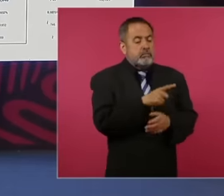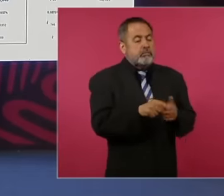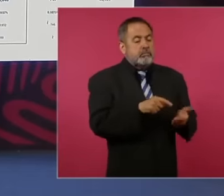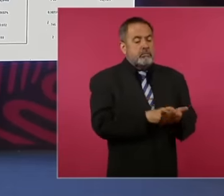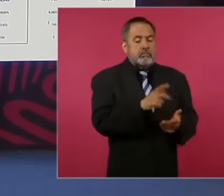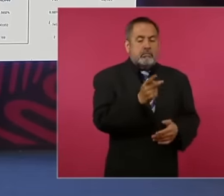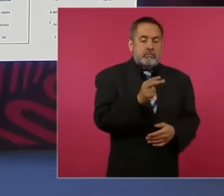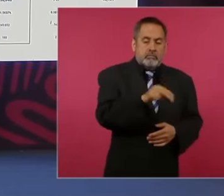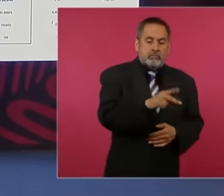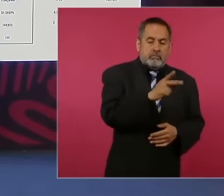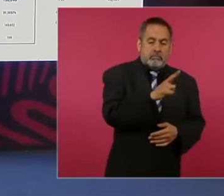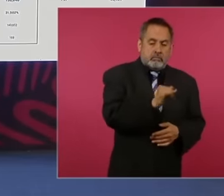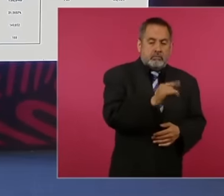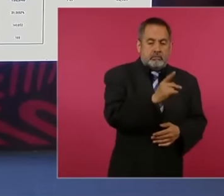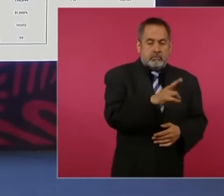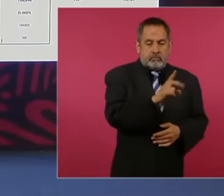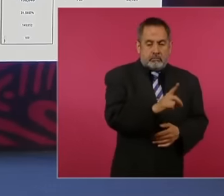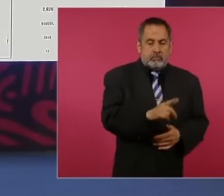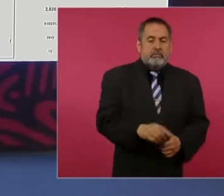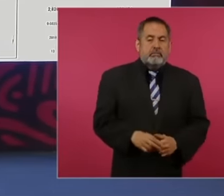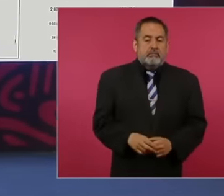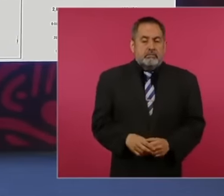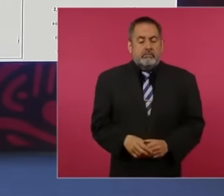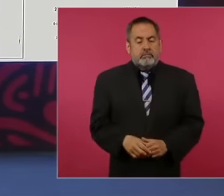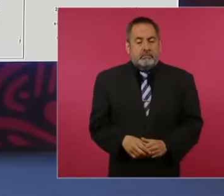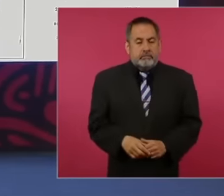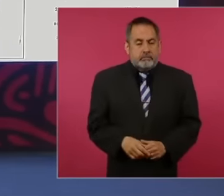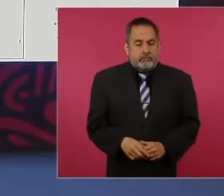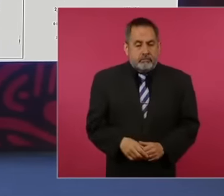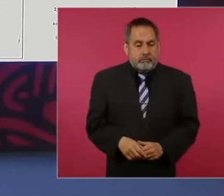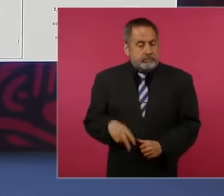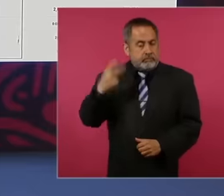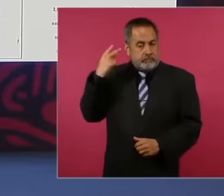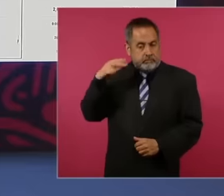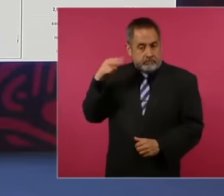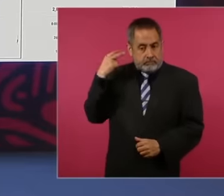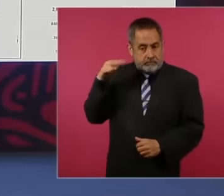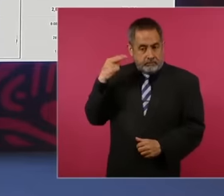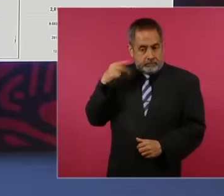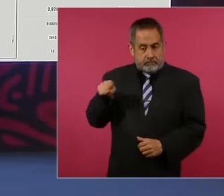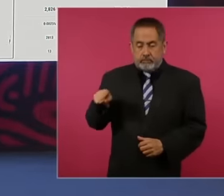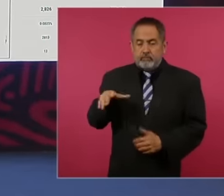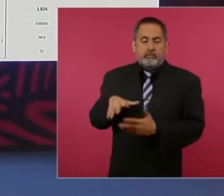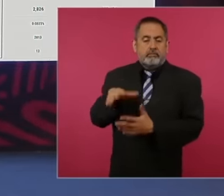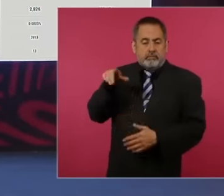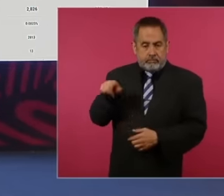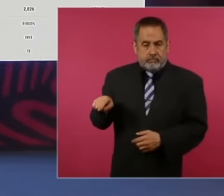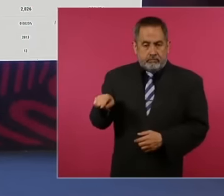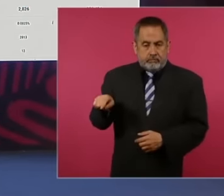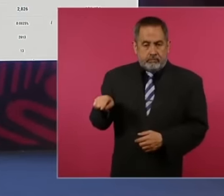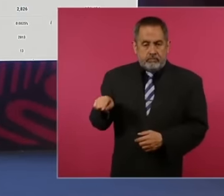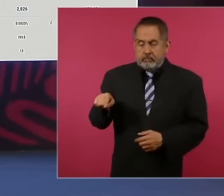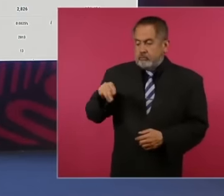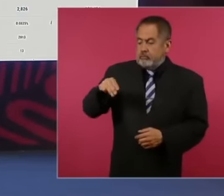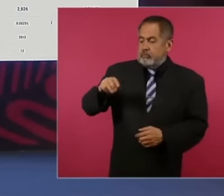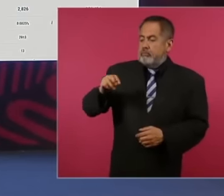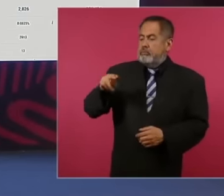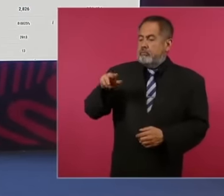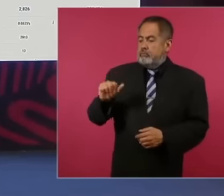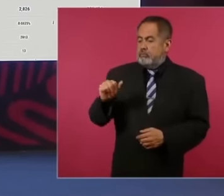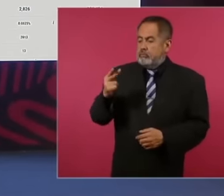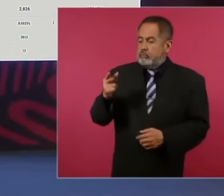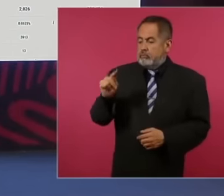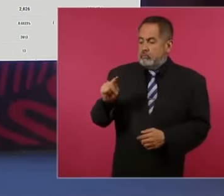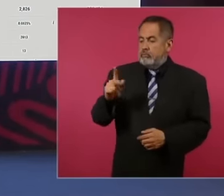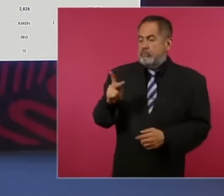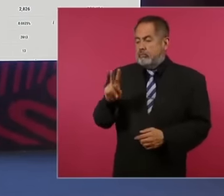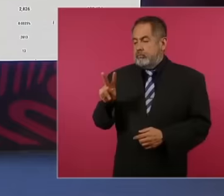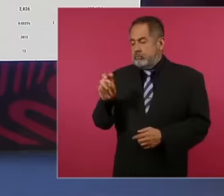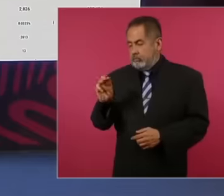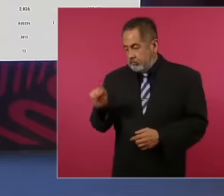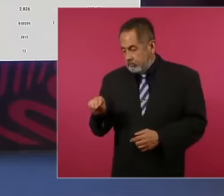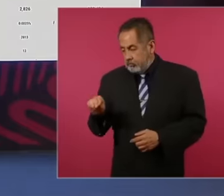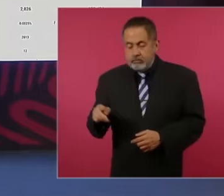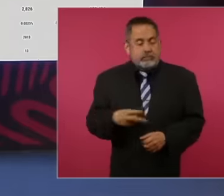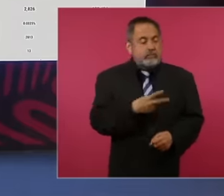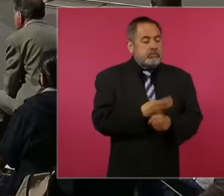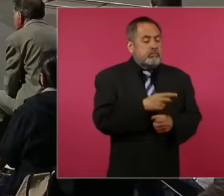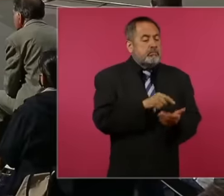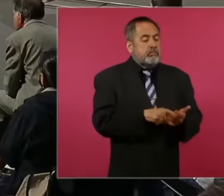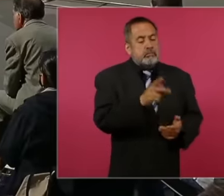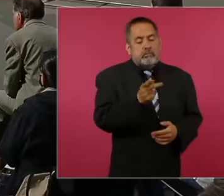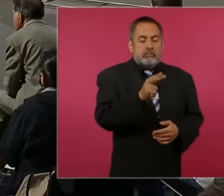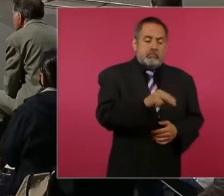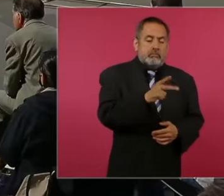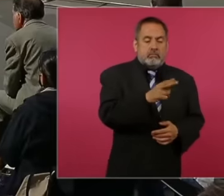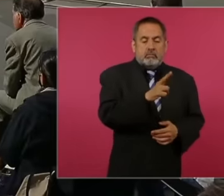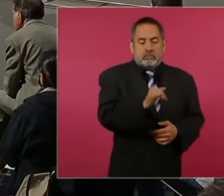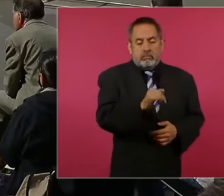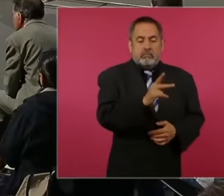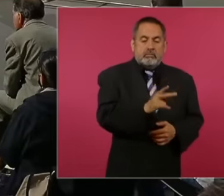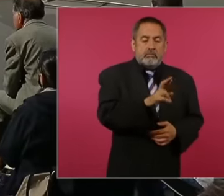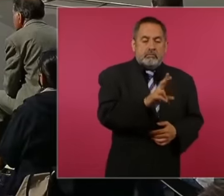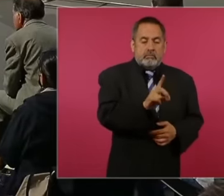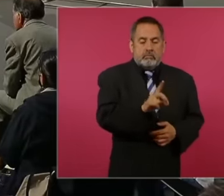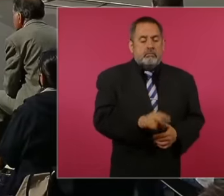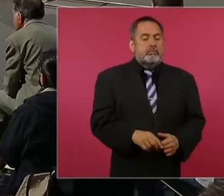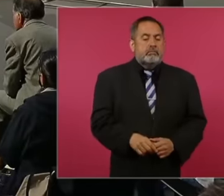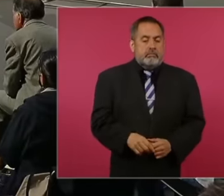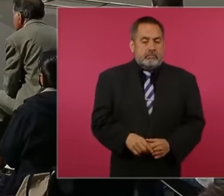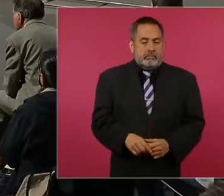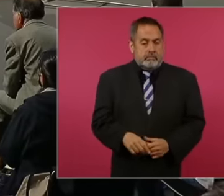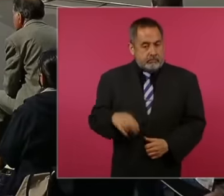PRD Veracruz for a brown majority PT green ecologist and first minority ppri per catán